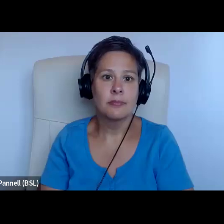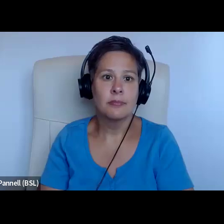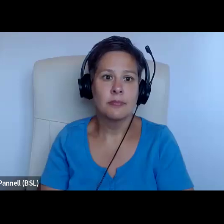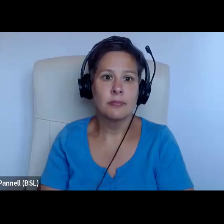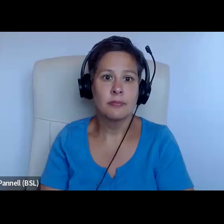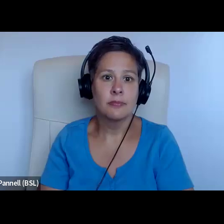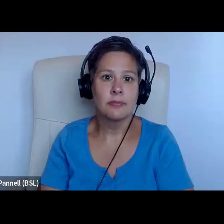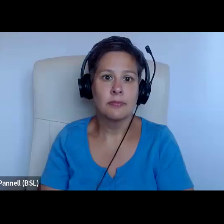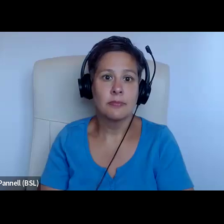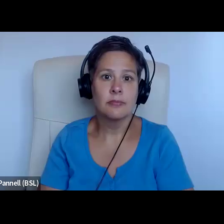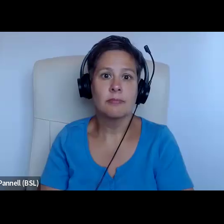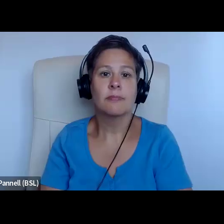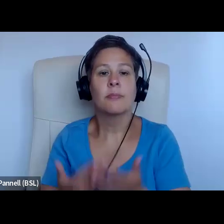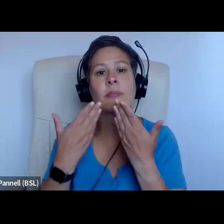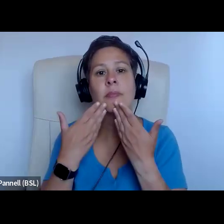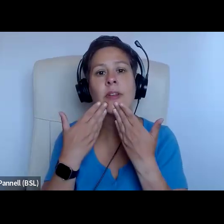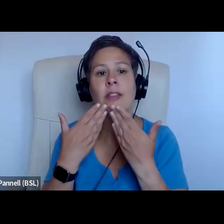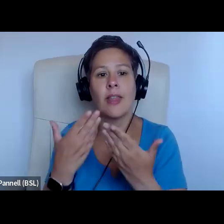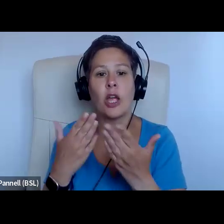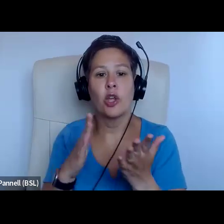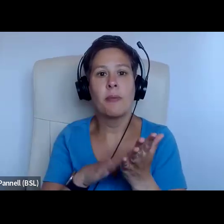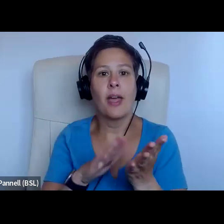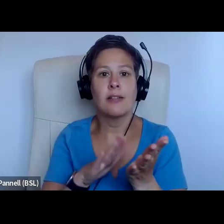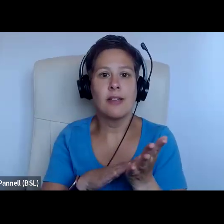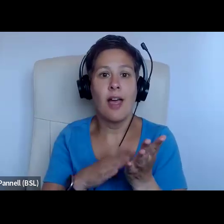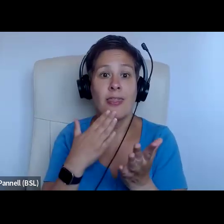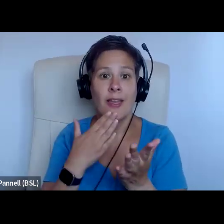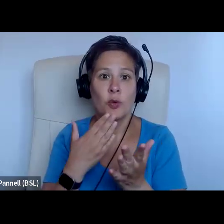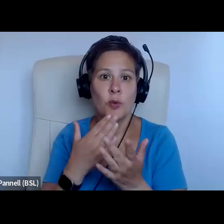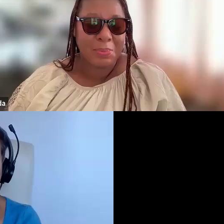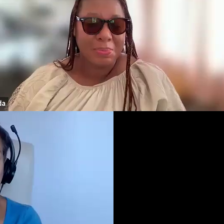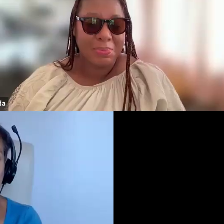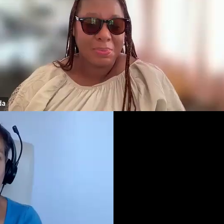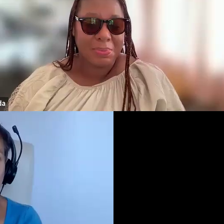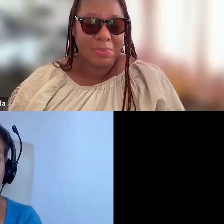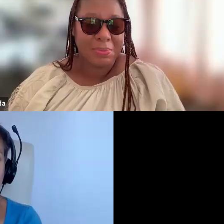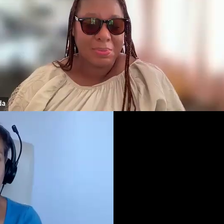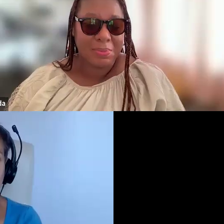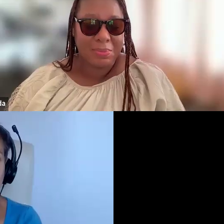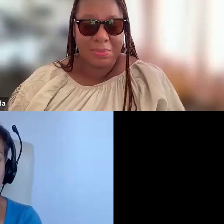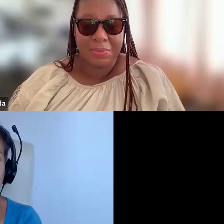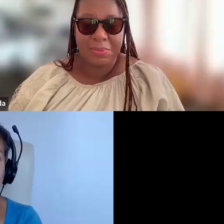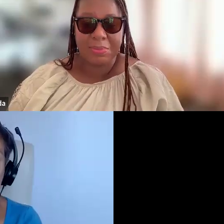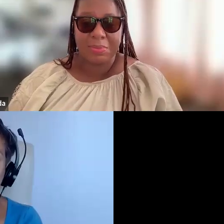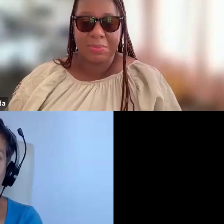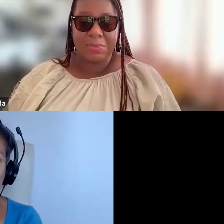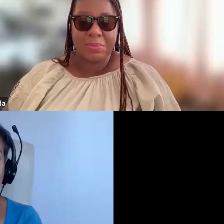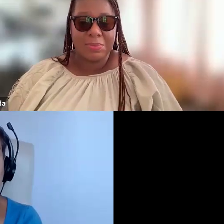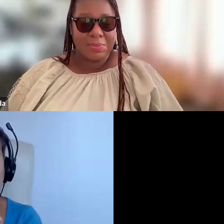and to understand kind of your ideas for what co-creation could look like if it works well, and,